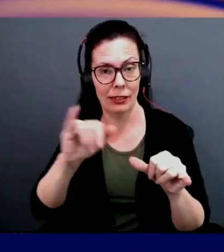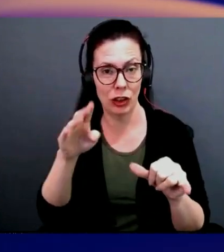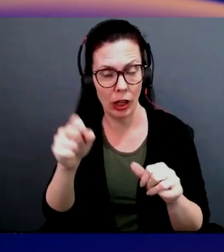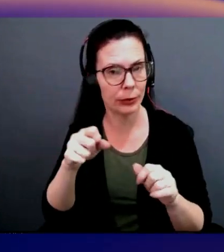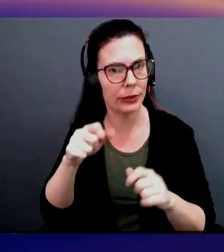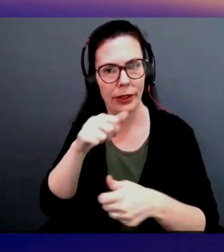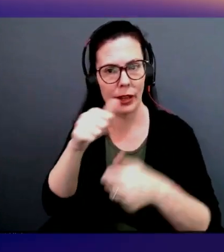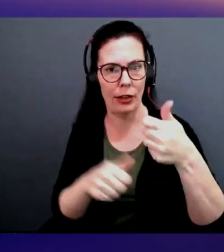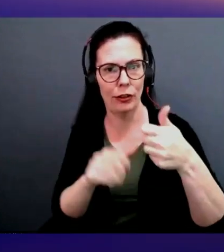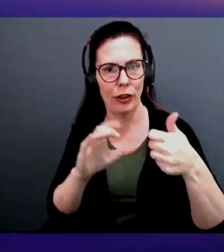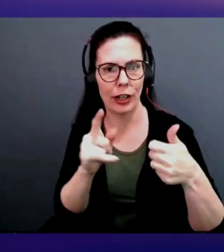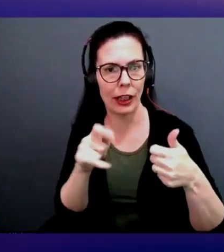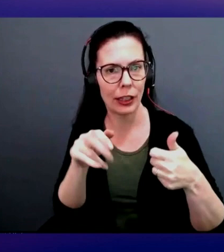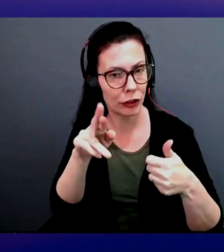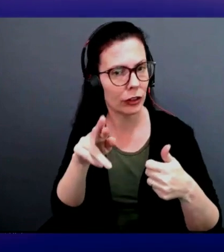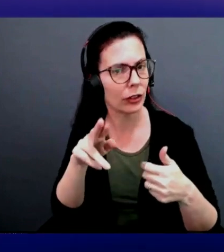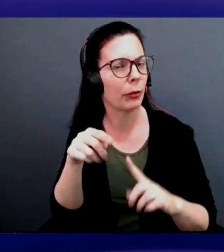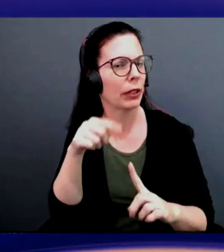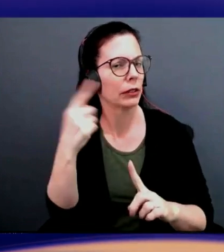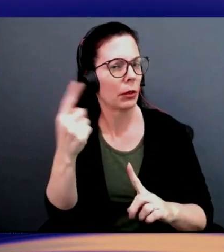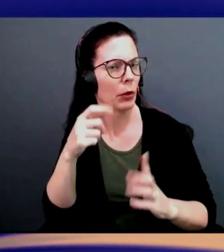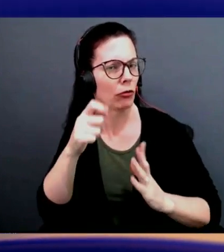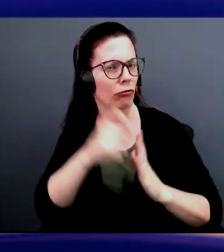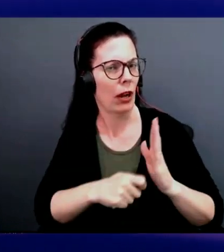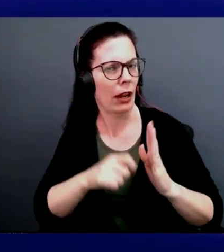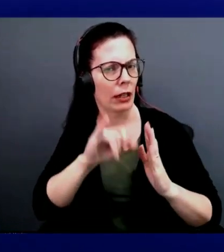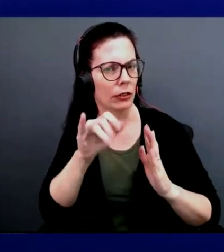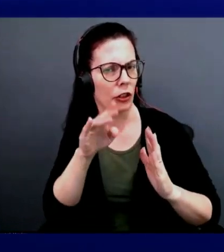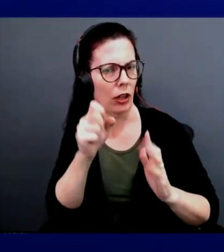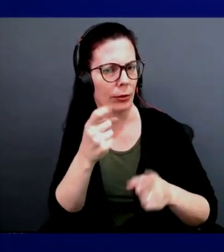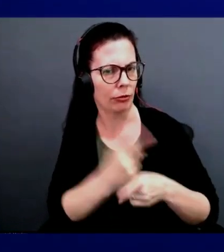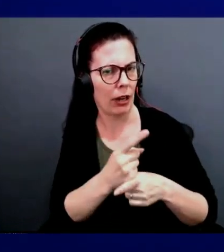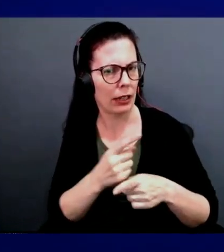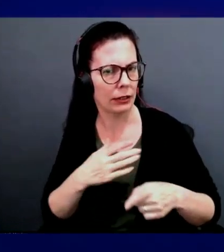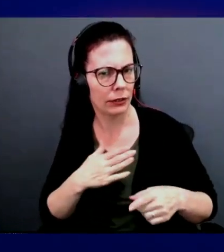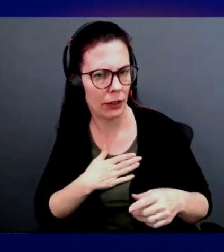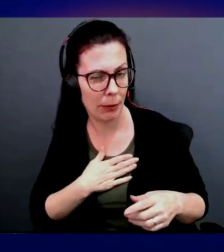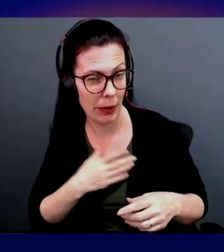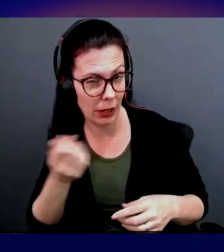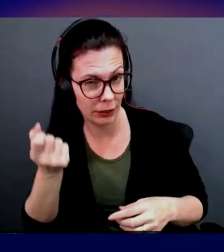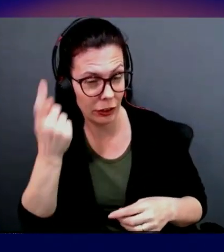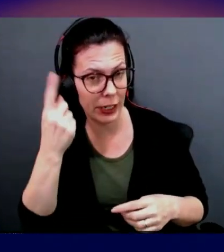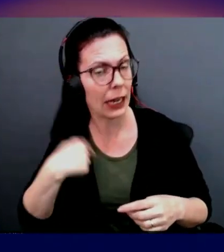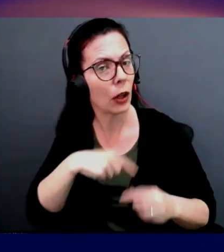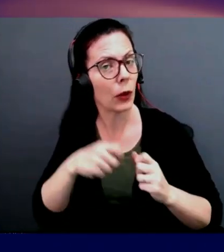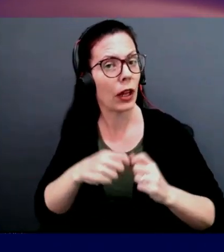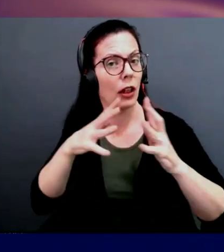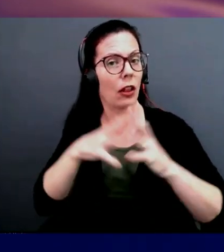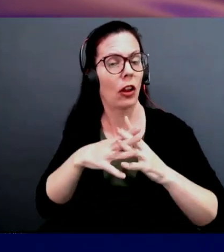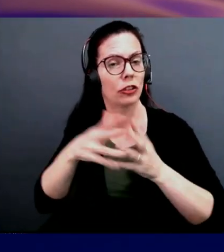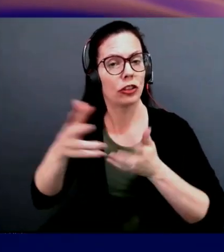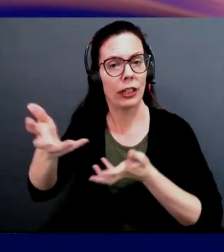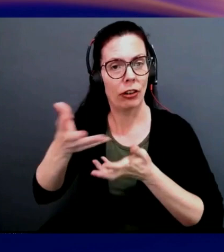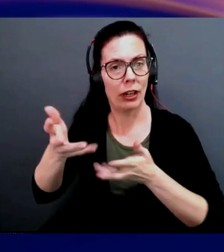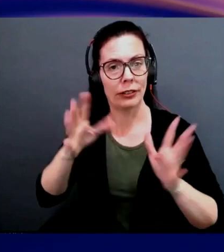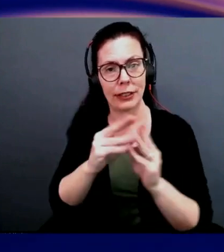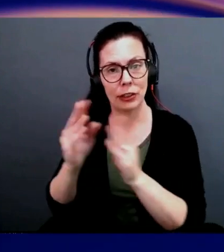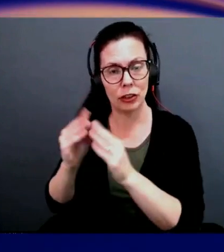Somebody's gotta write those jobs, right? So my understanding is we launched Interactive Sessions and job notebooks today.